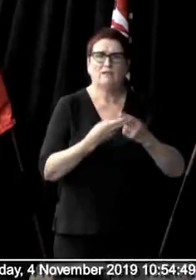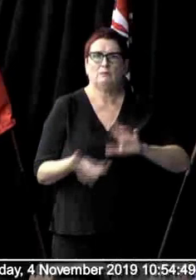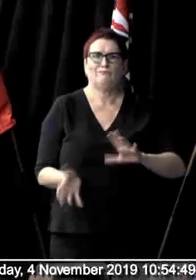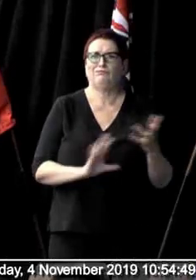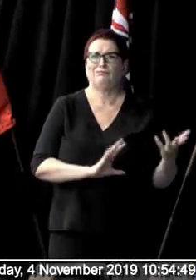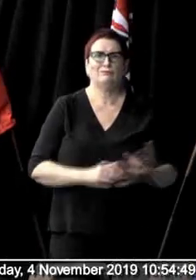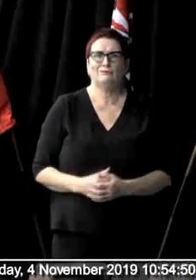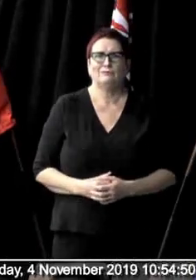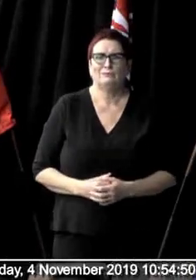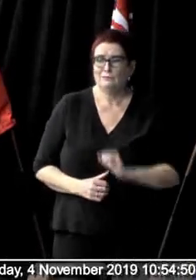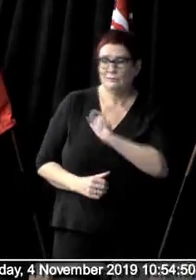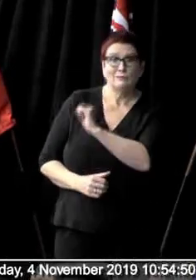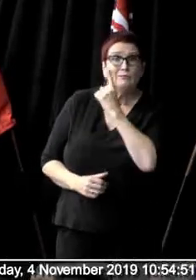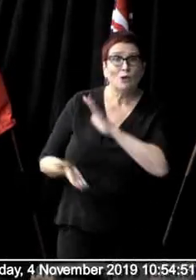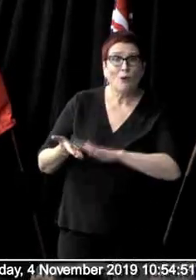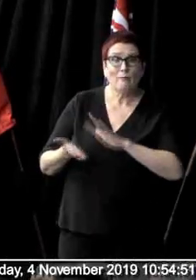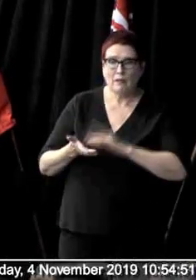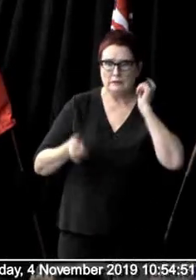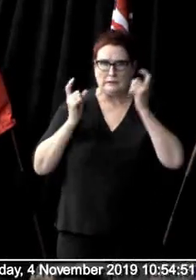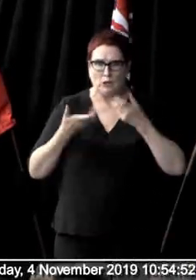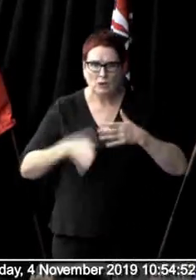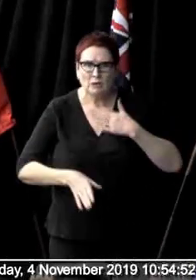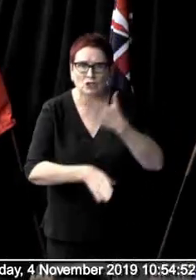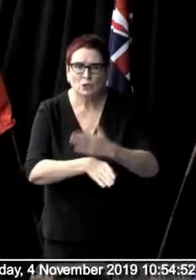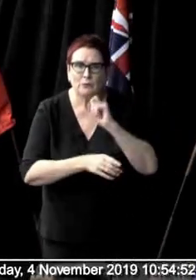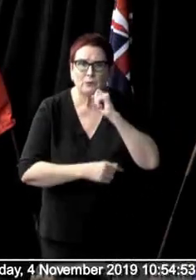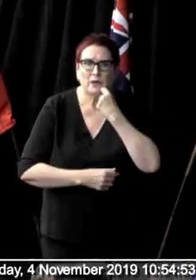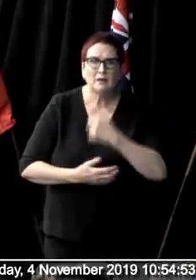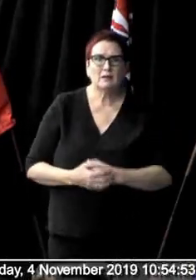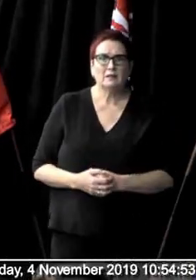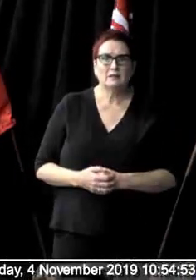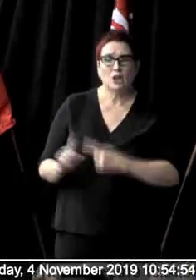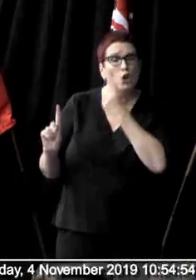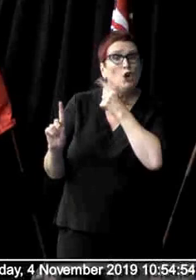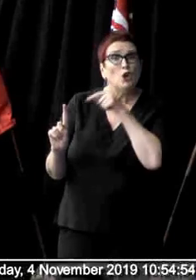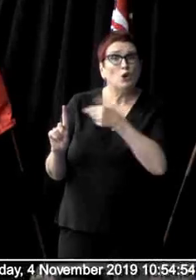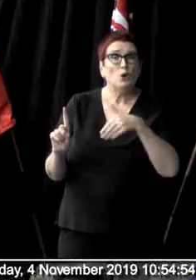Charlotte’s mother is worried she will lose her job and Charlotte attends school only three to four days a week at best.